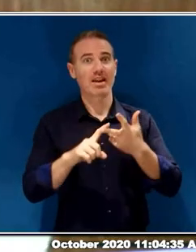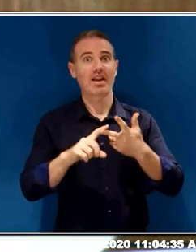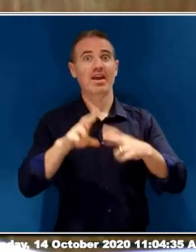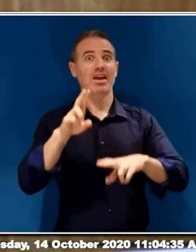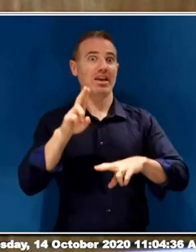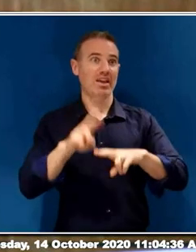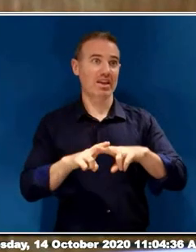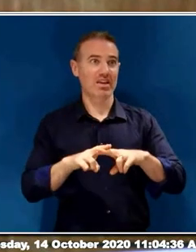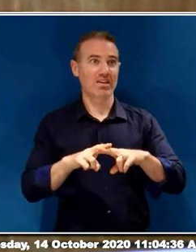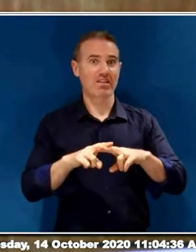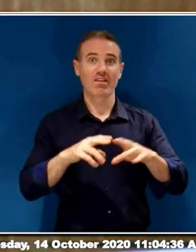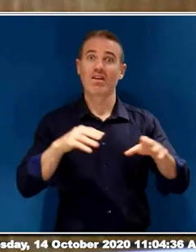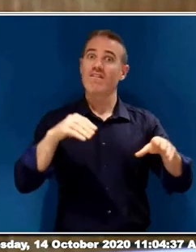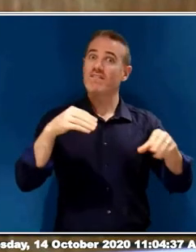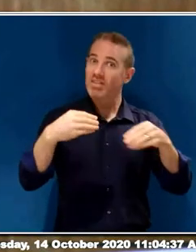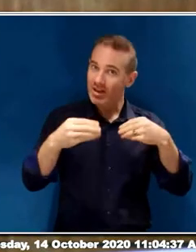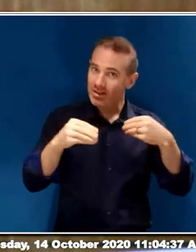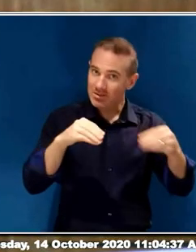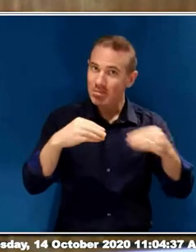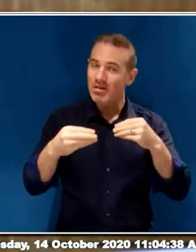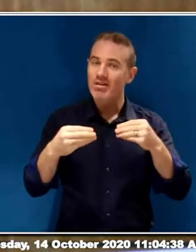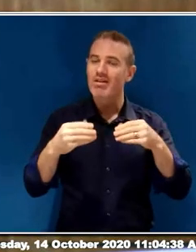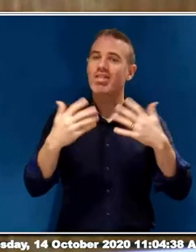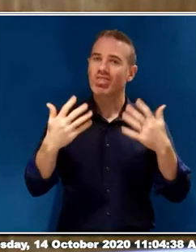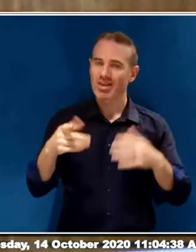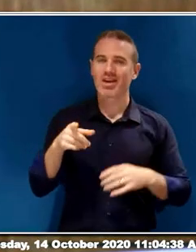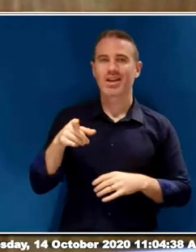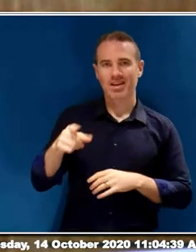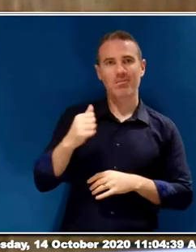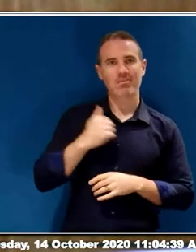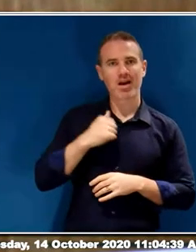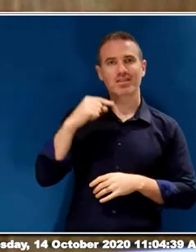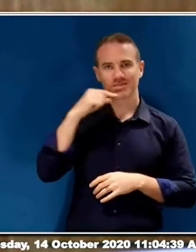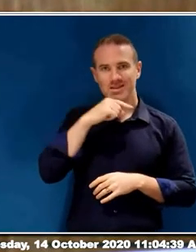Kobe should either have been catered for at another school which could support